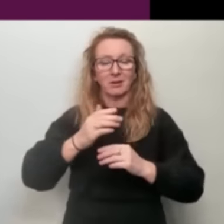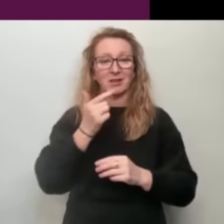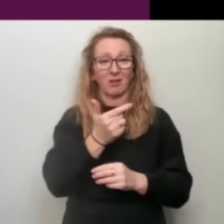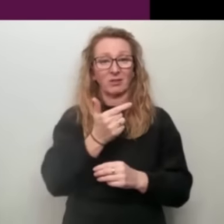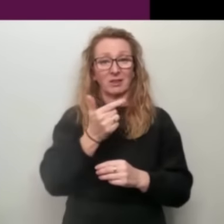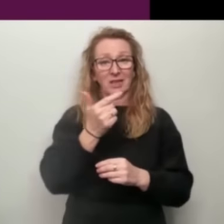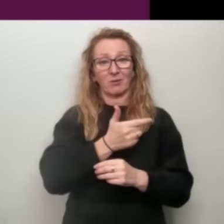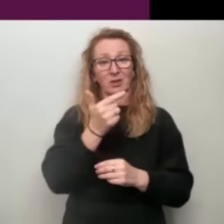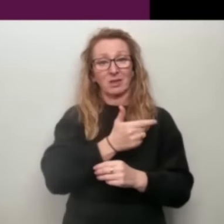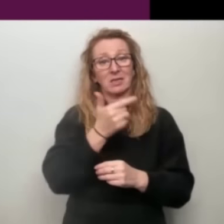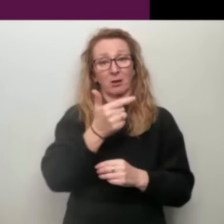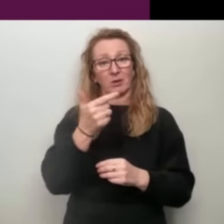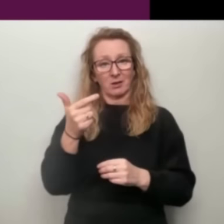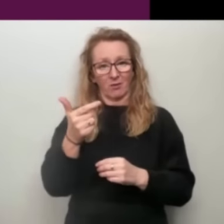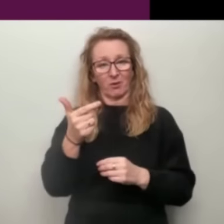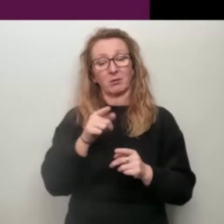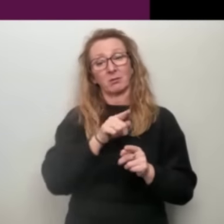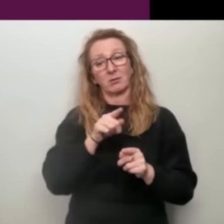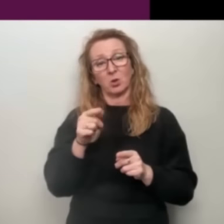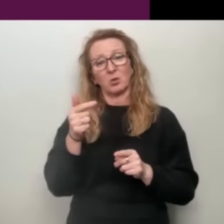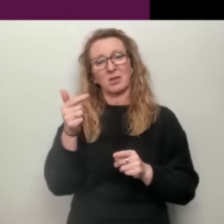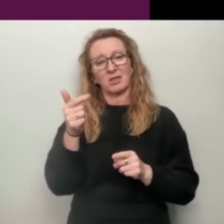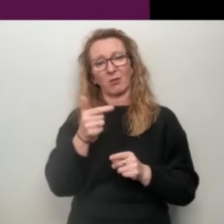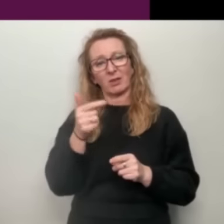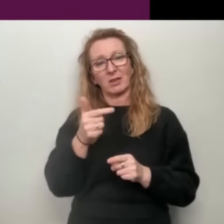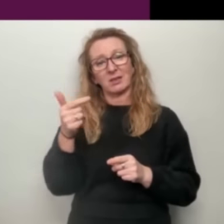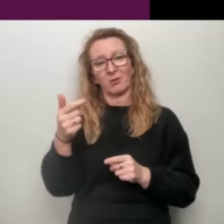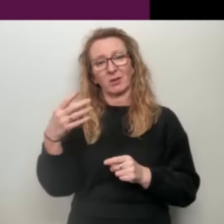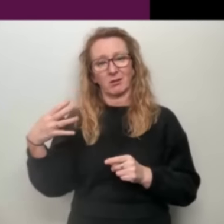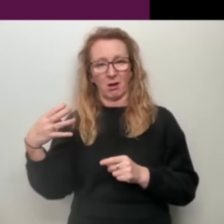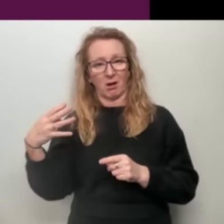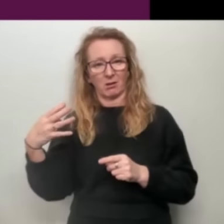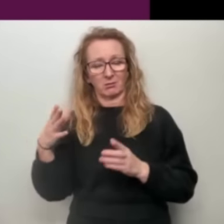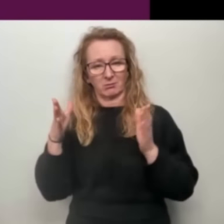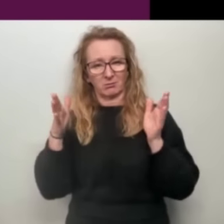and 1779 and then open to the public.